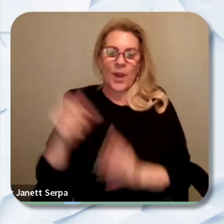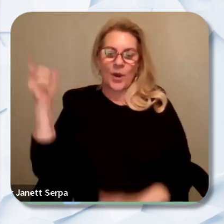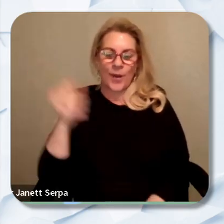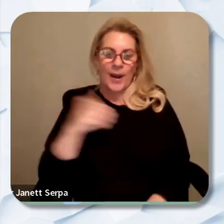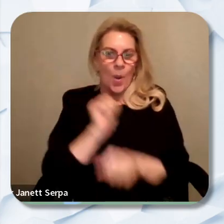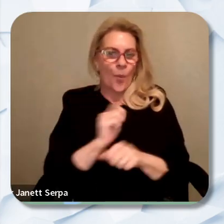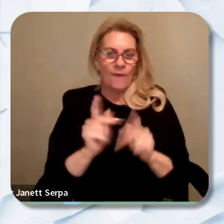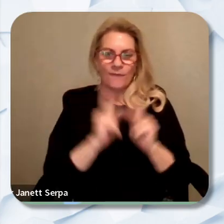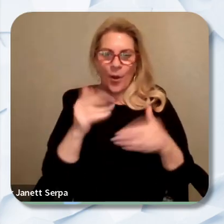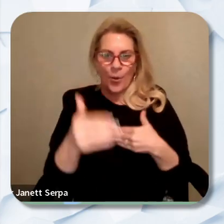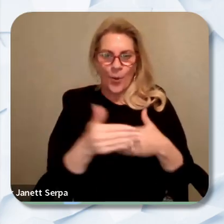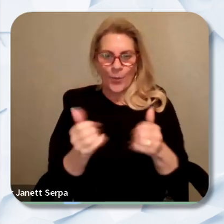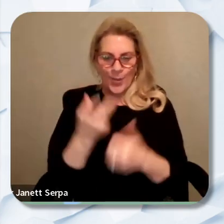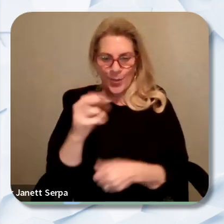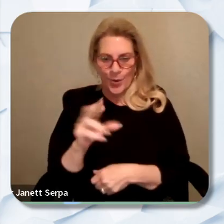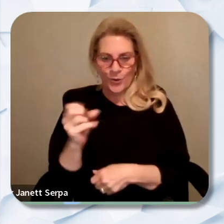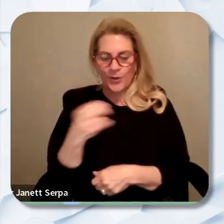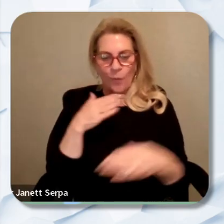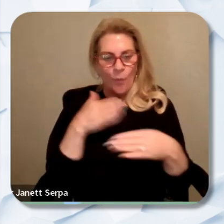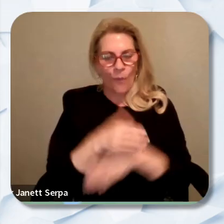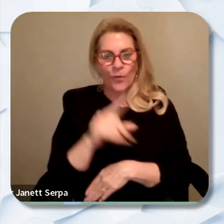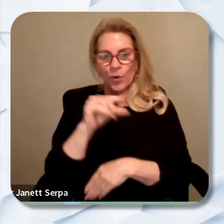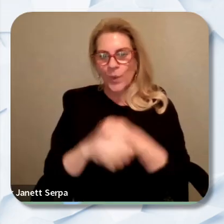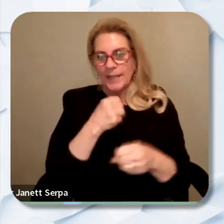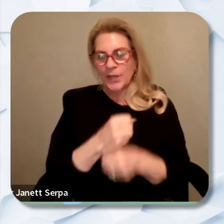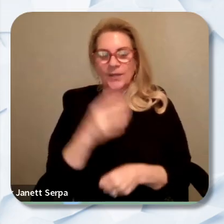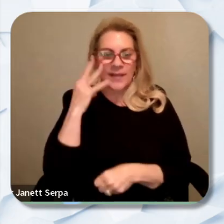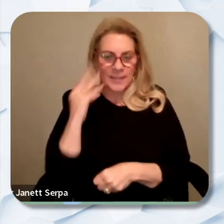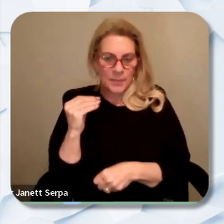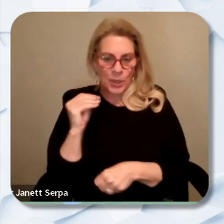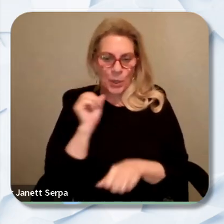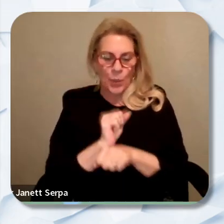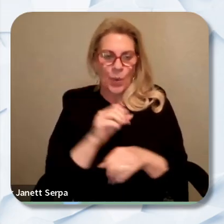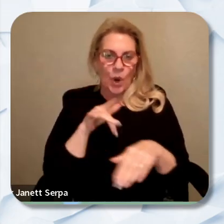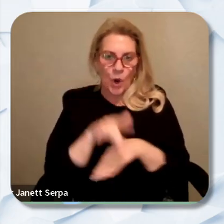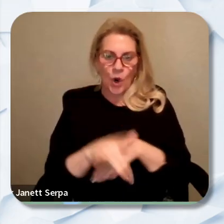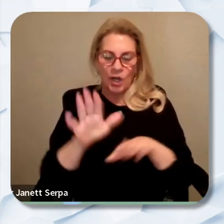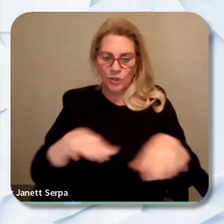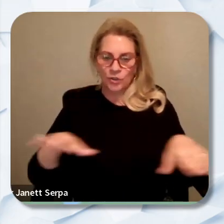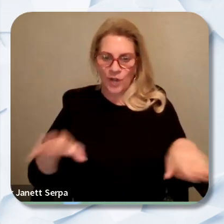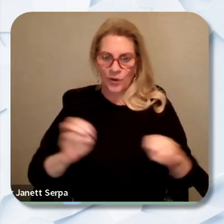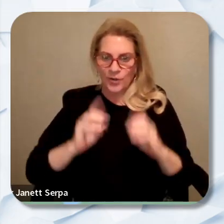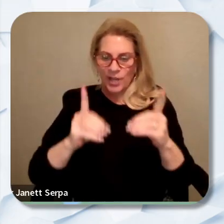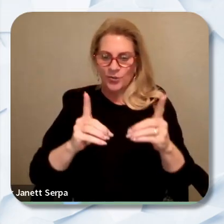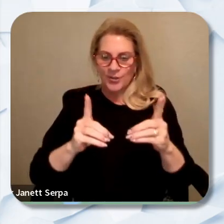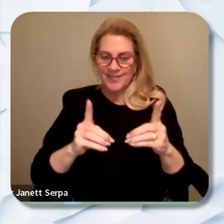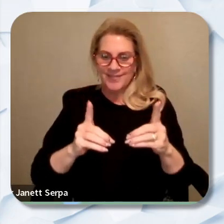with Melissa. She has over 20 years of experience working in early childhood education starting as